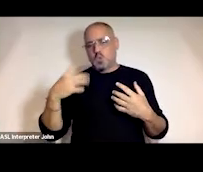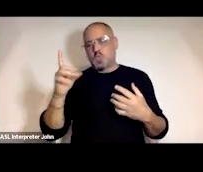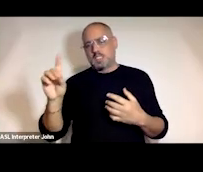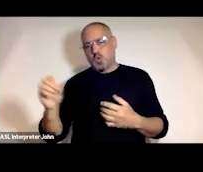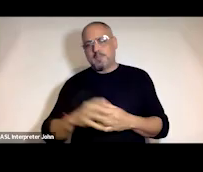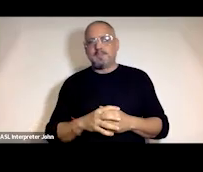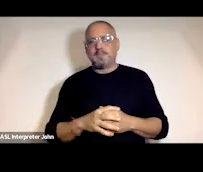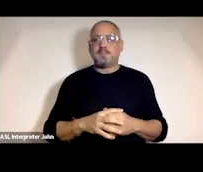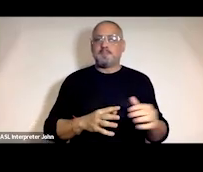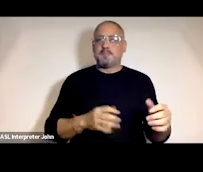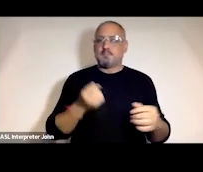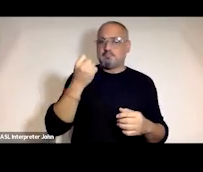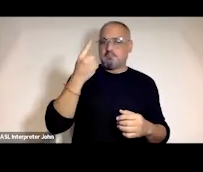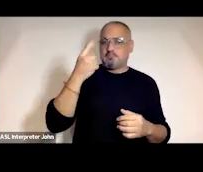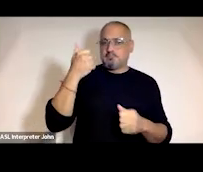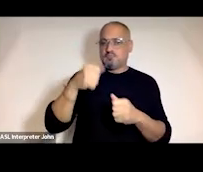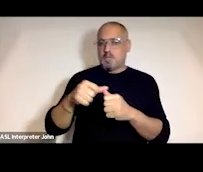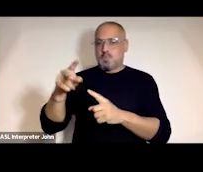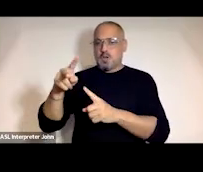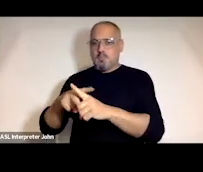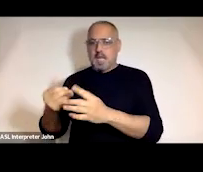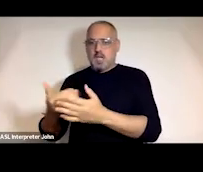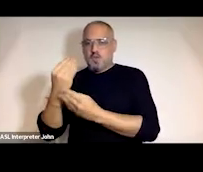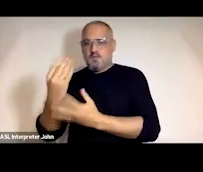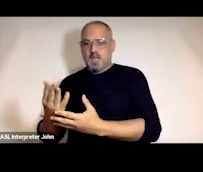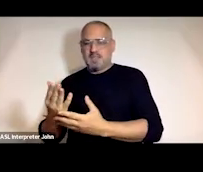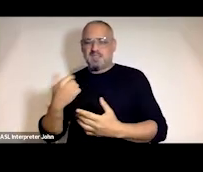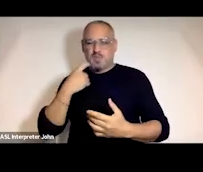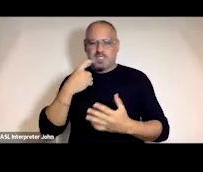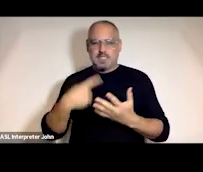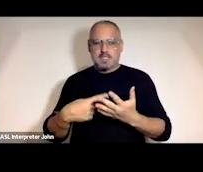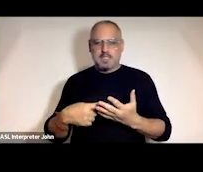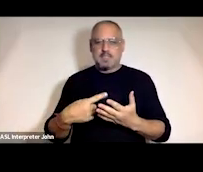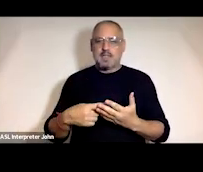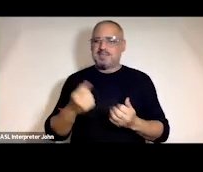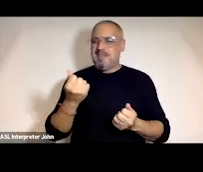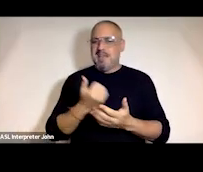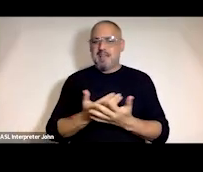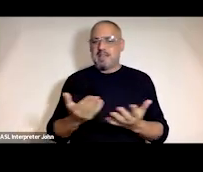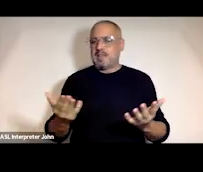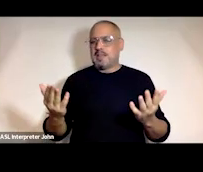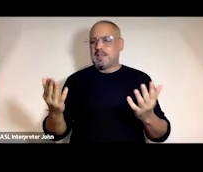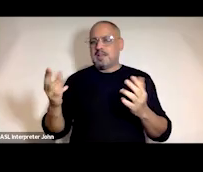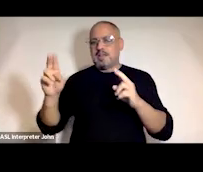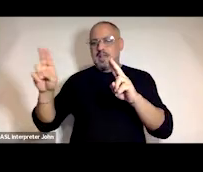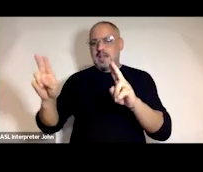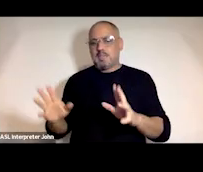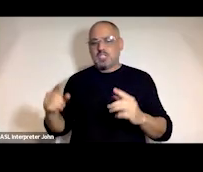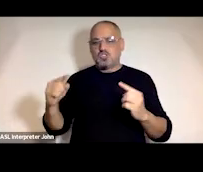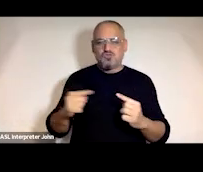So understand, remember, and applying information, that's where we discuss the applicants struggle with memory,